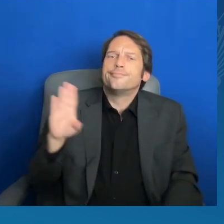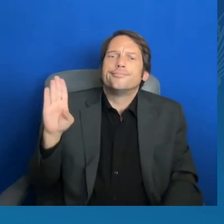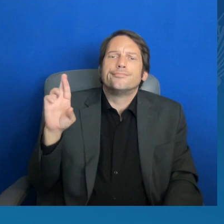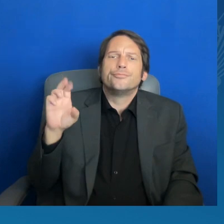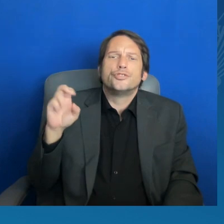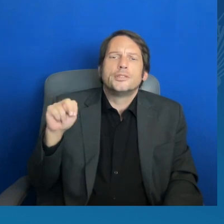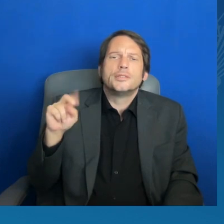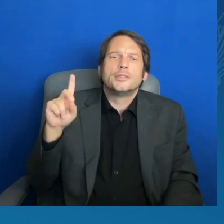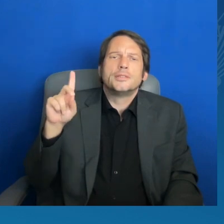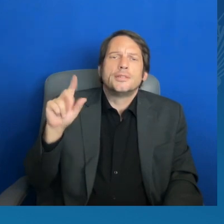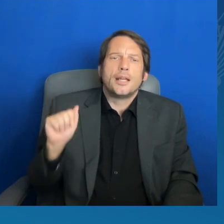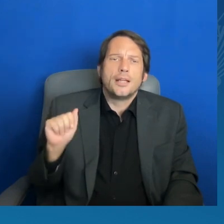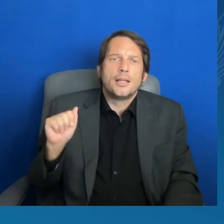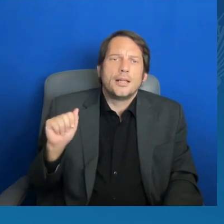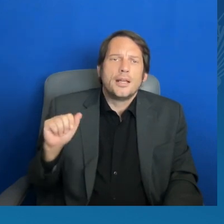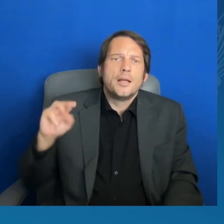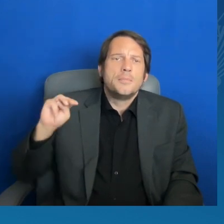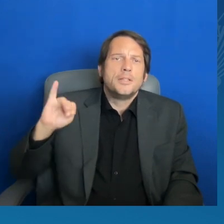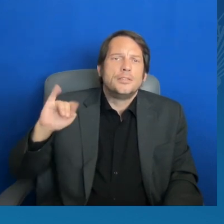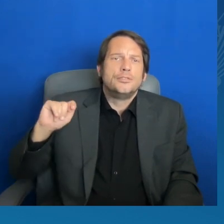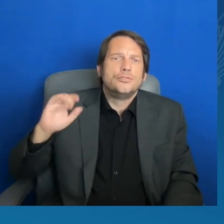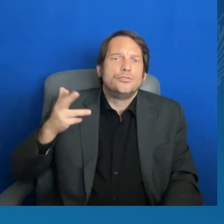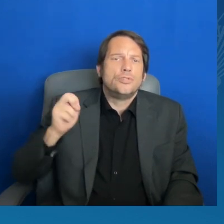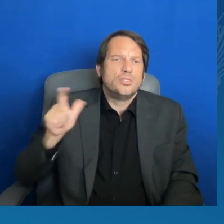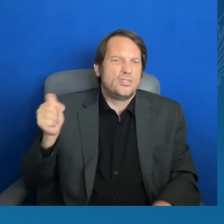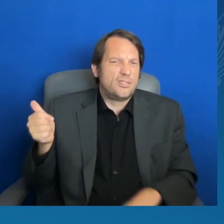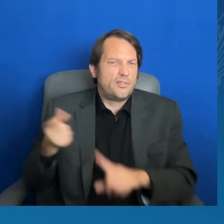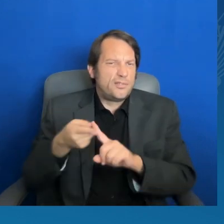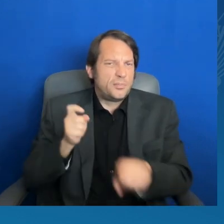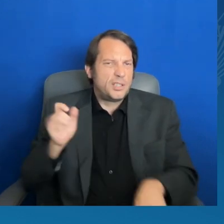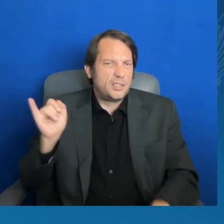Audience Member: My first question is: